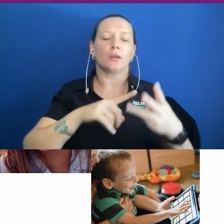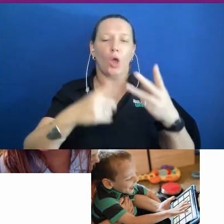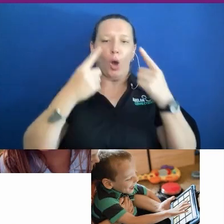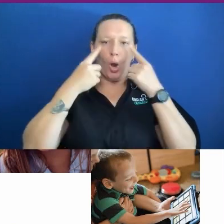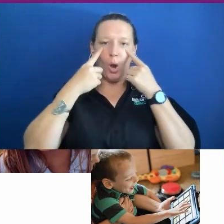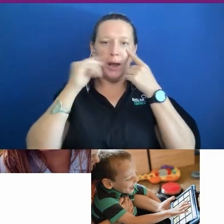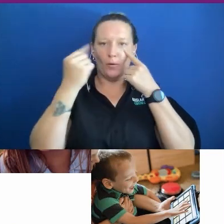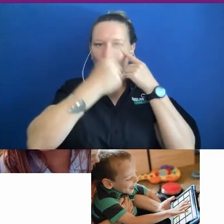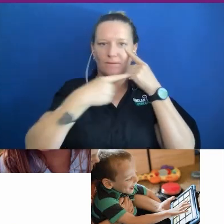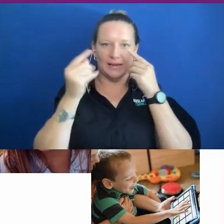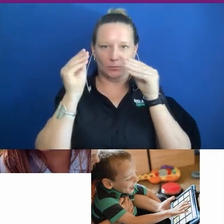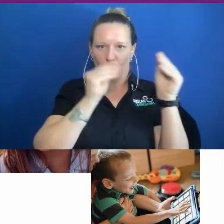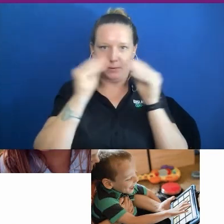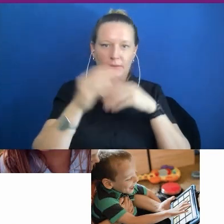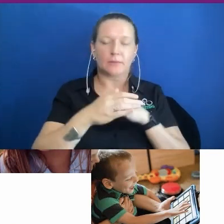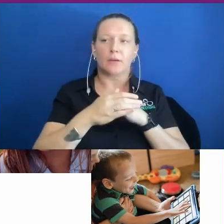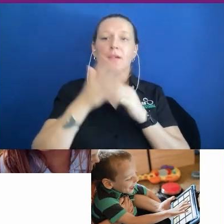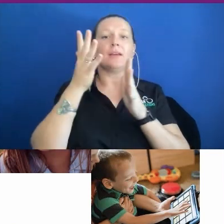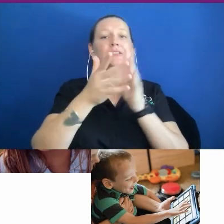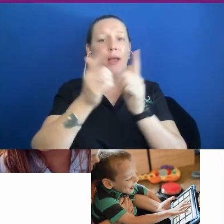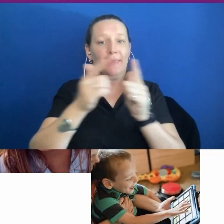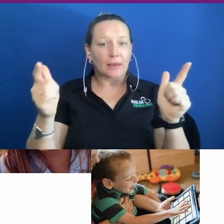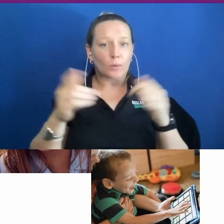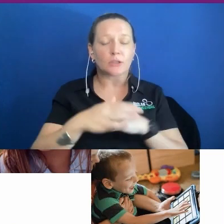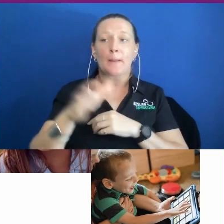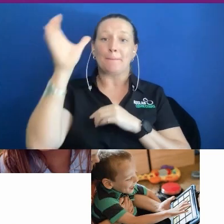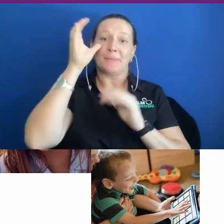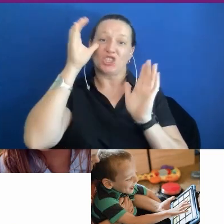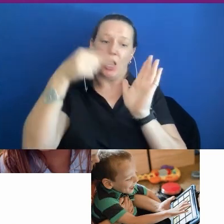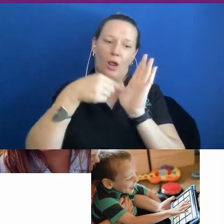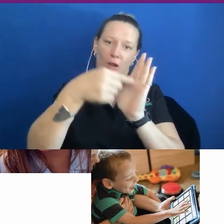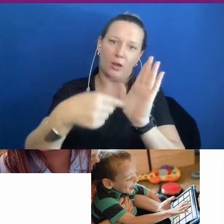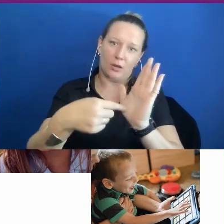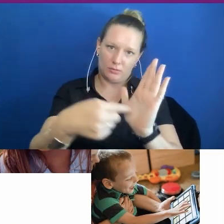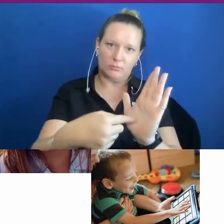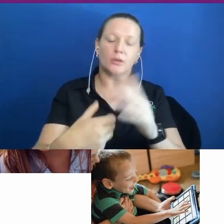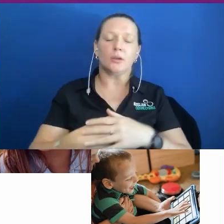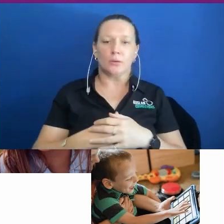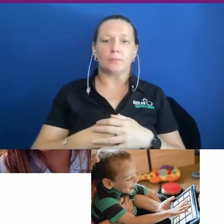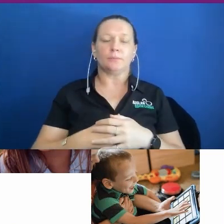Sign language and picture communication devices were also used however this was often complicated